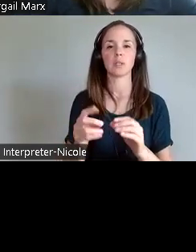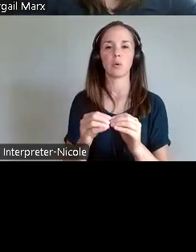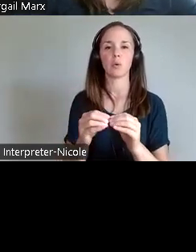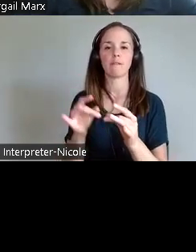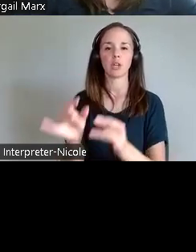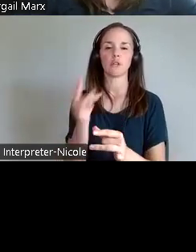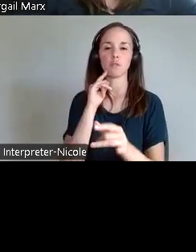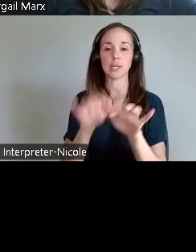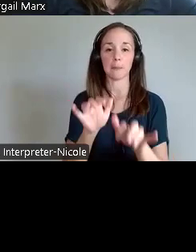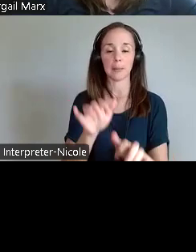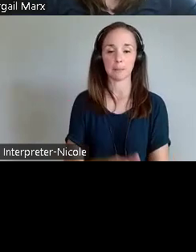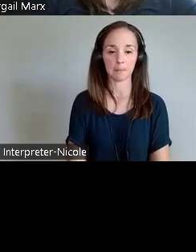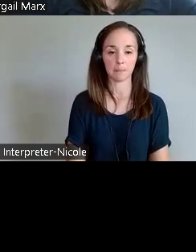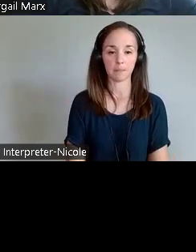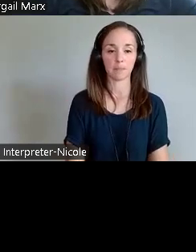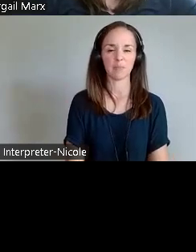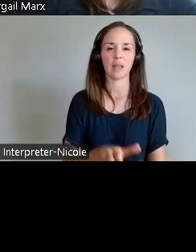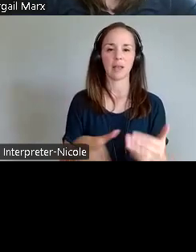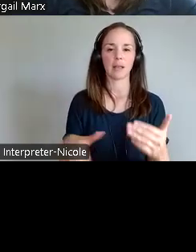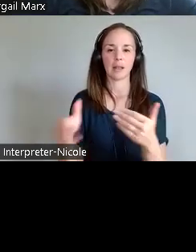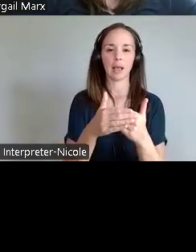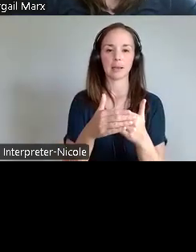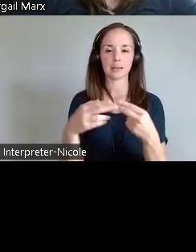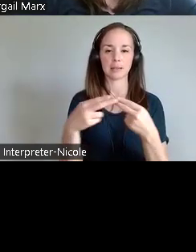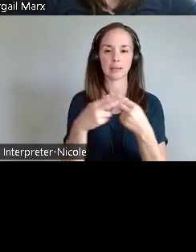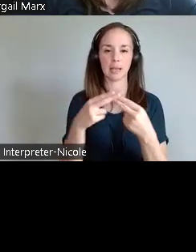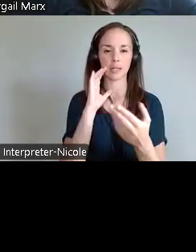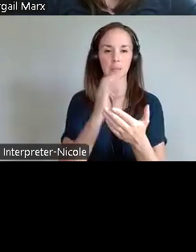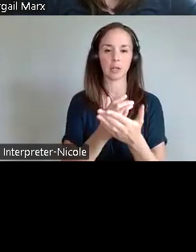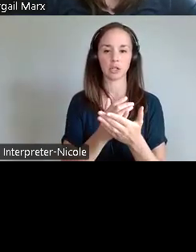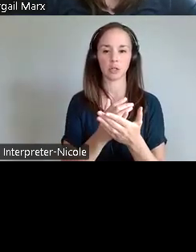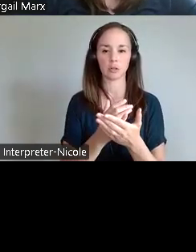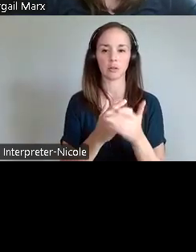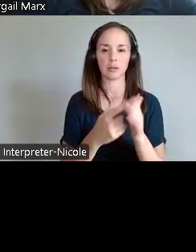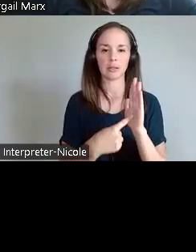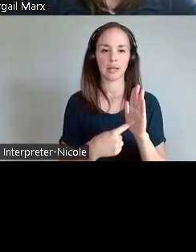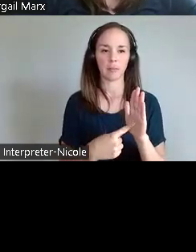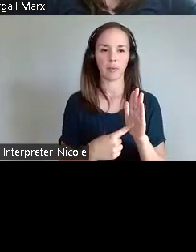So on the next slide, there's a picture of a -- just to show an example of a device that